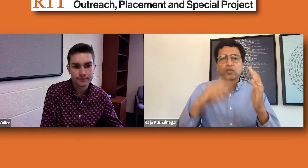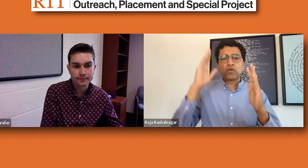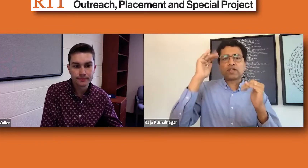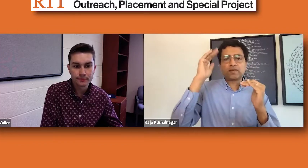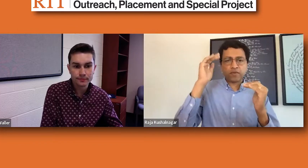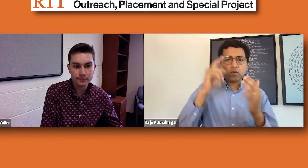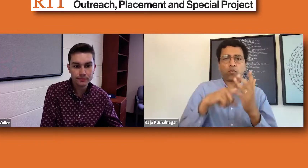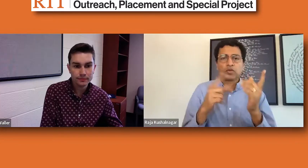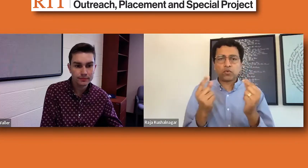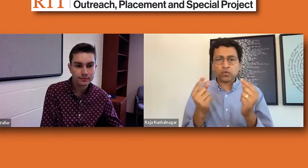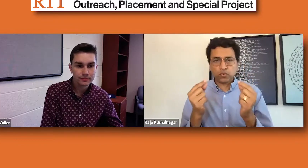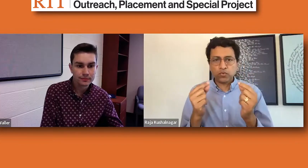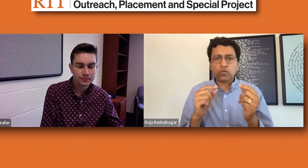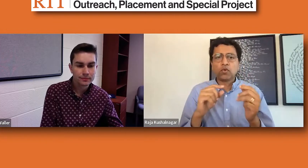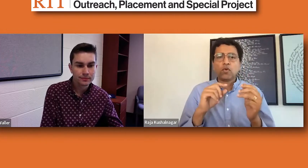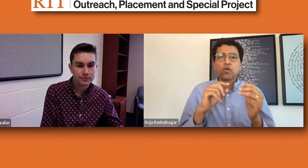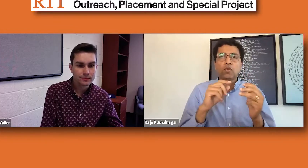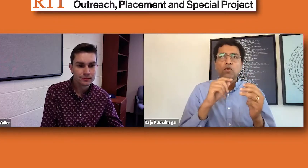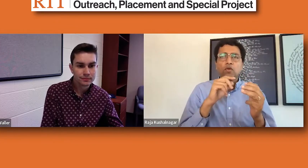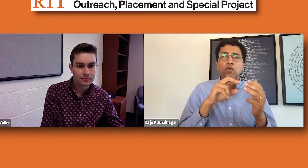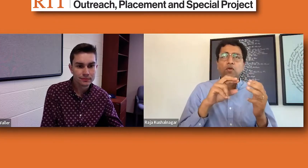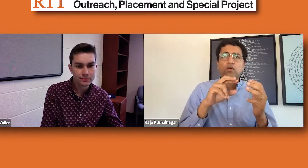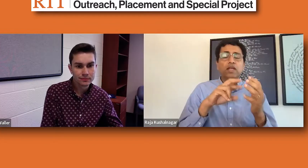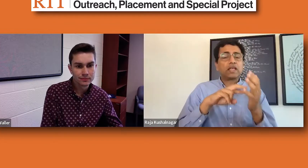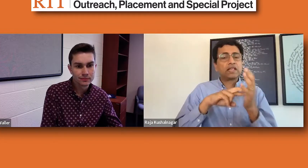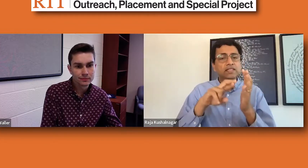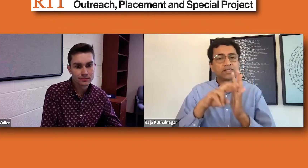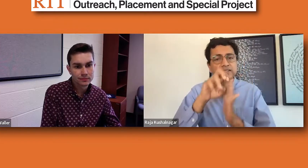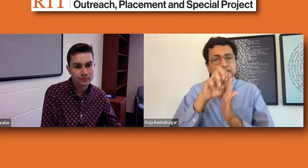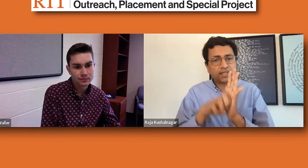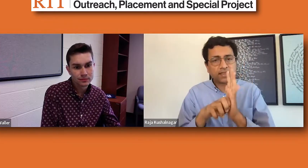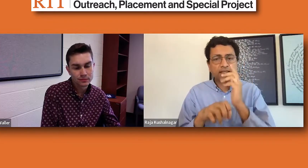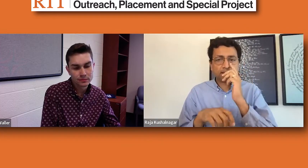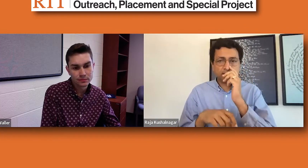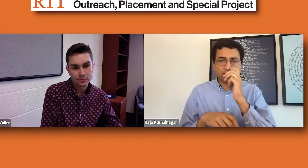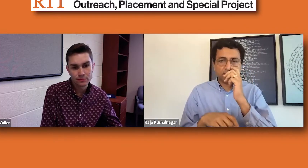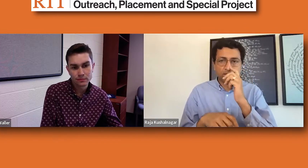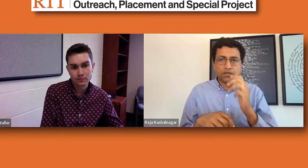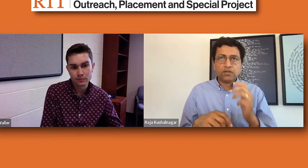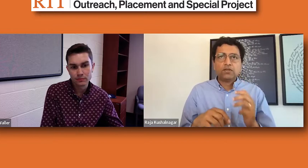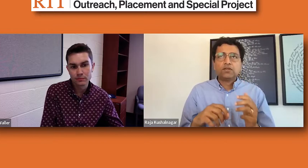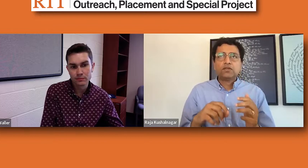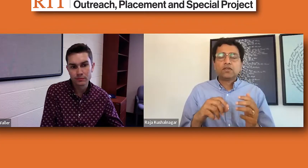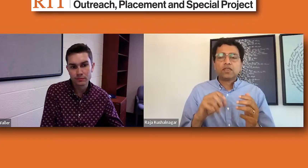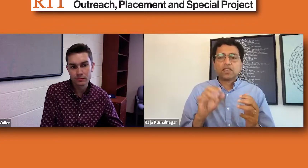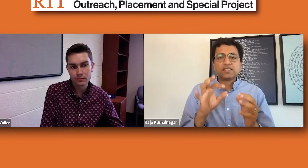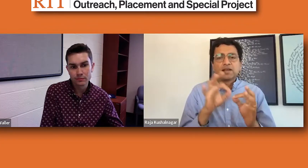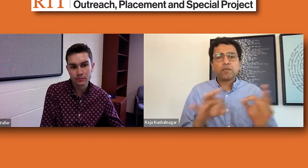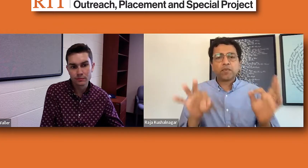and what we expect participants will be doing. There's research ethics